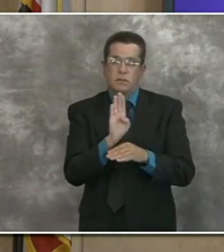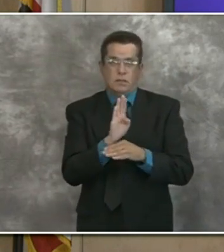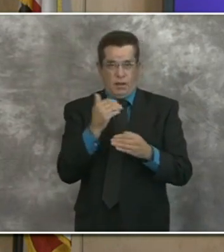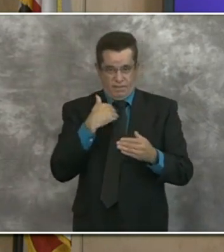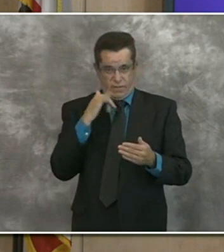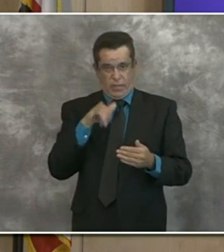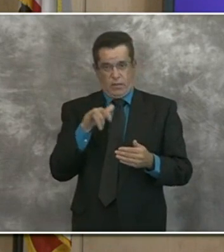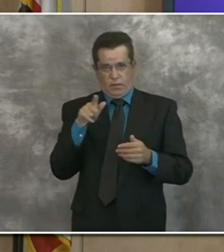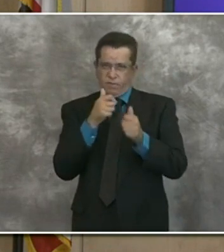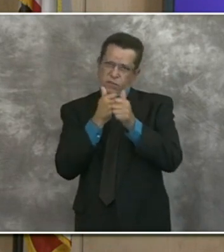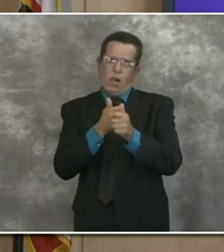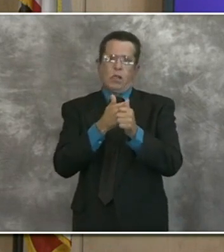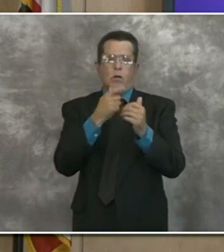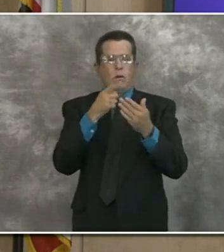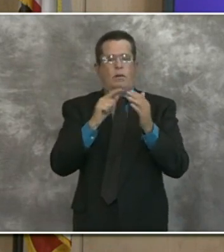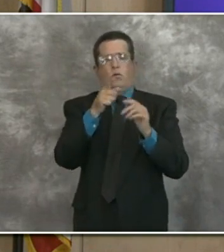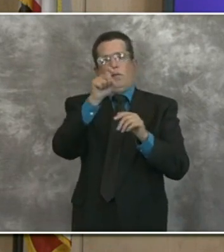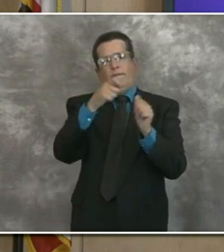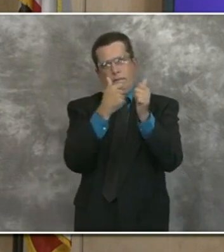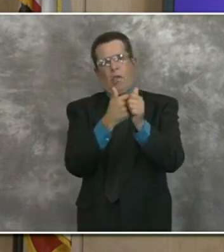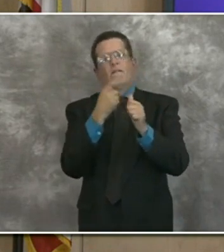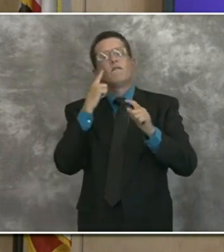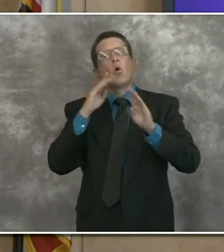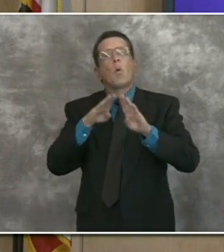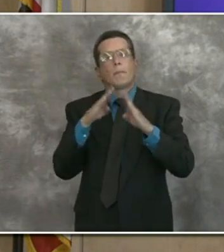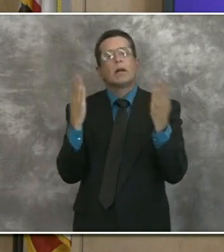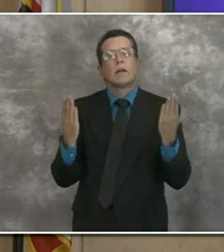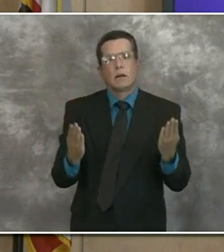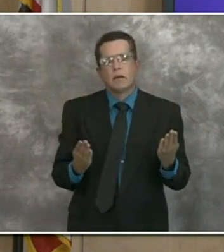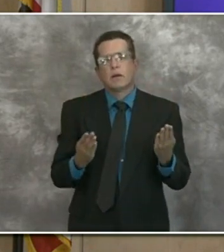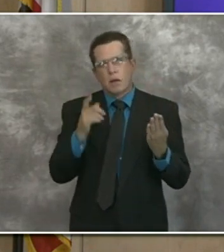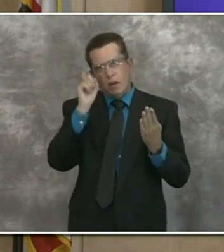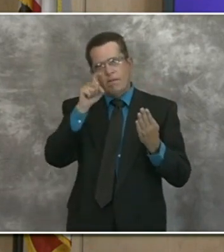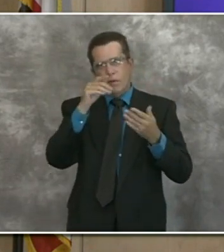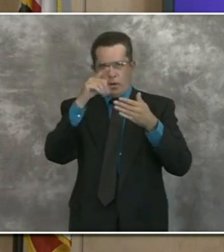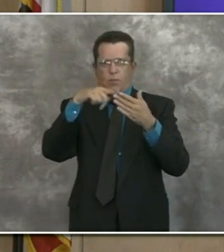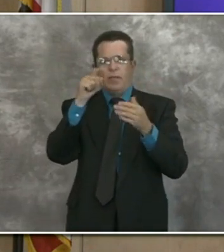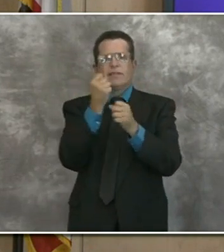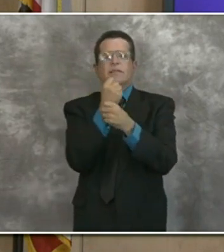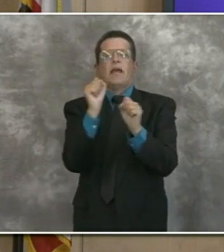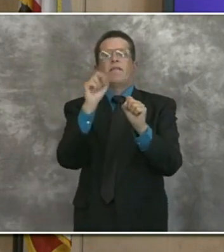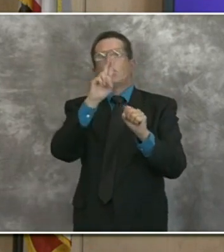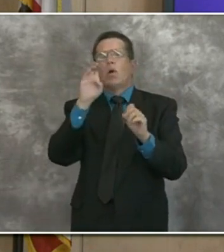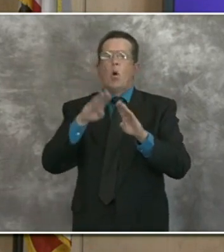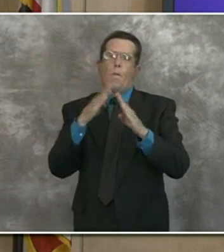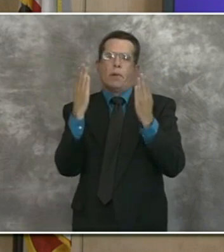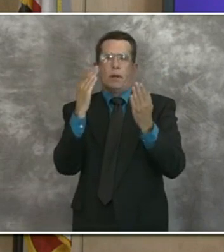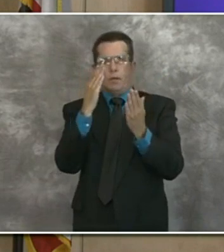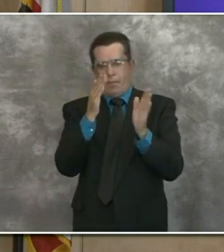TO CAREFULLY REVIEW THE STATE GUIDANCE FOR YOUR INDUSTRY PUT IT PUT IN PLACE HAVE THAT